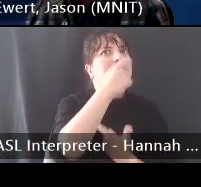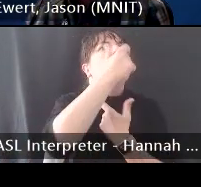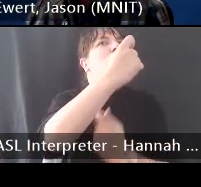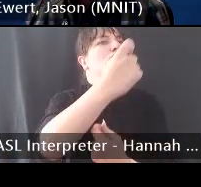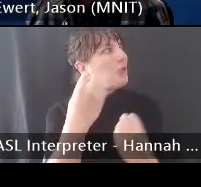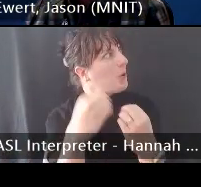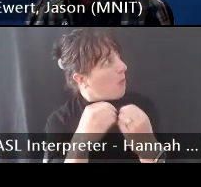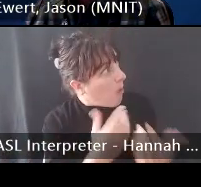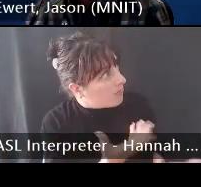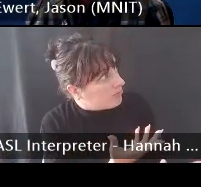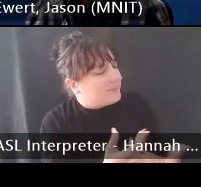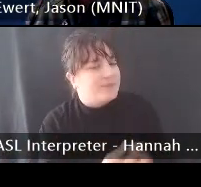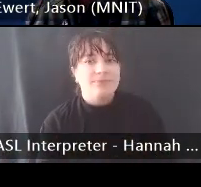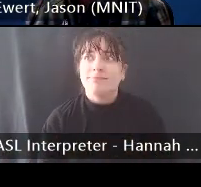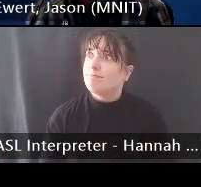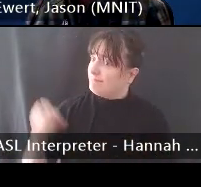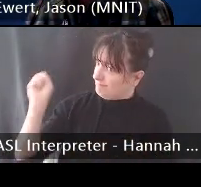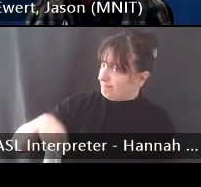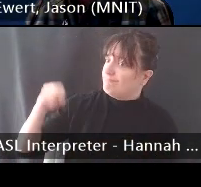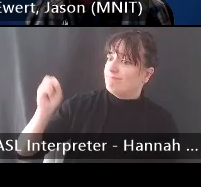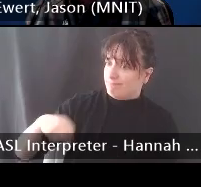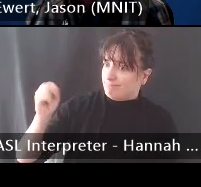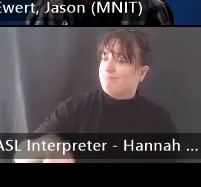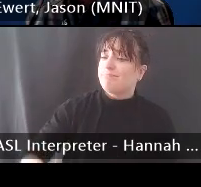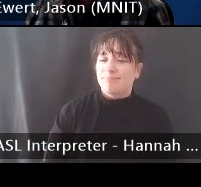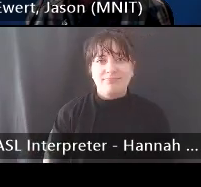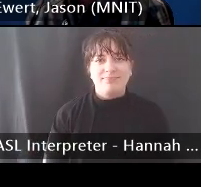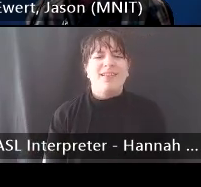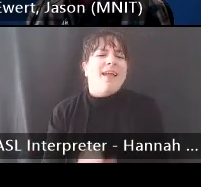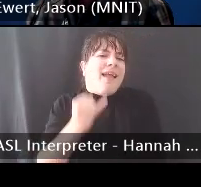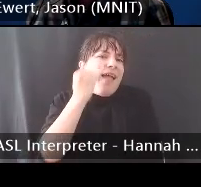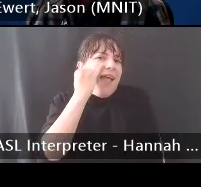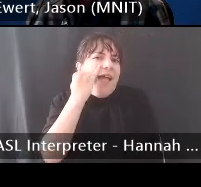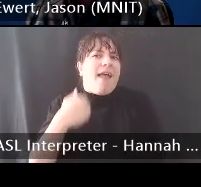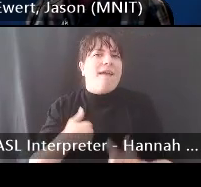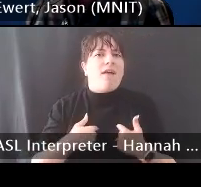I think if I understand that, I might be able to explore something like this.